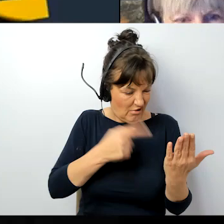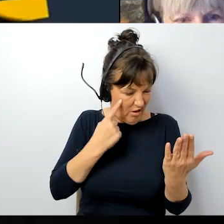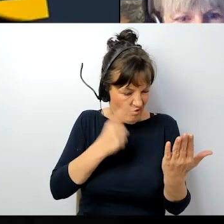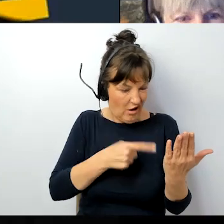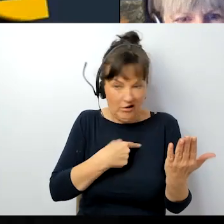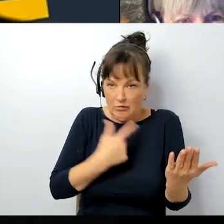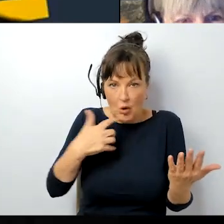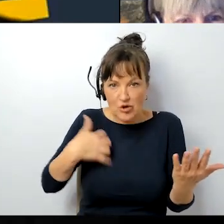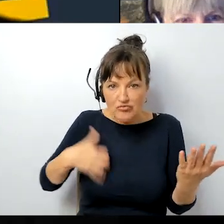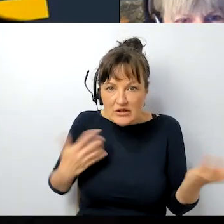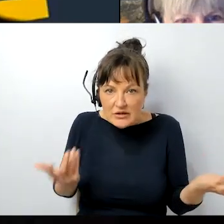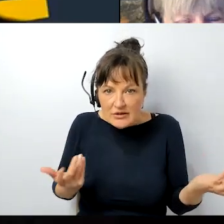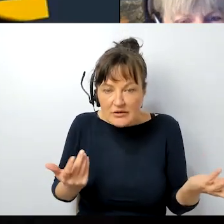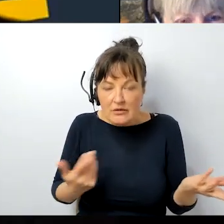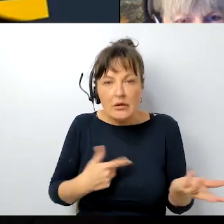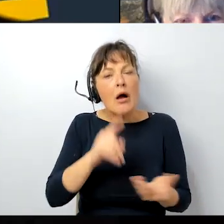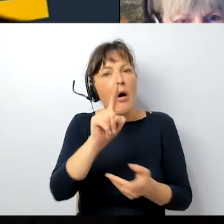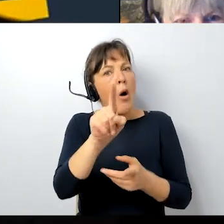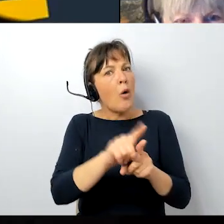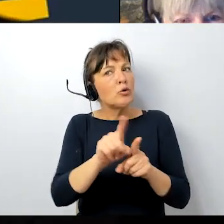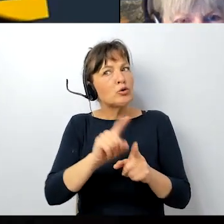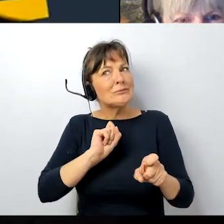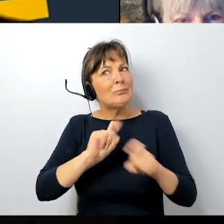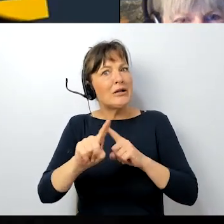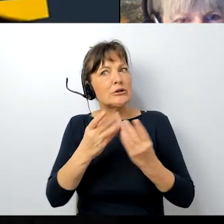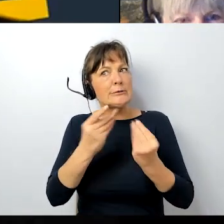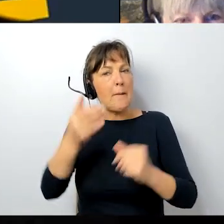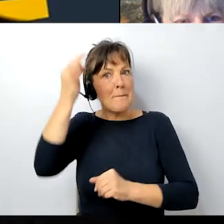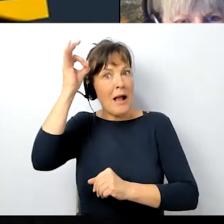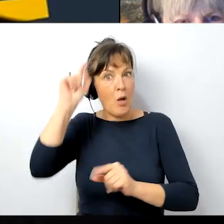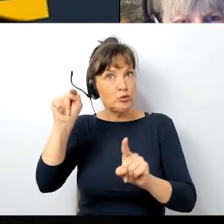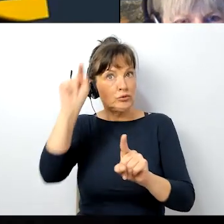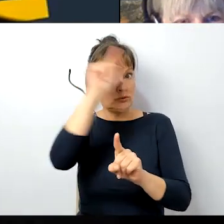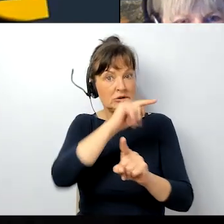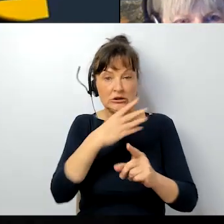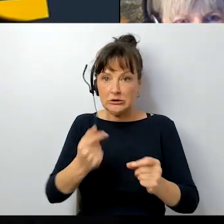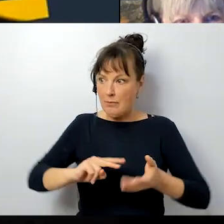that's going to make you stand out so much more. Especially when you look at certain councils